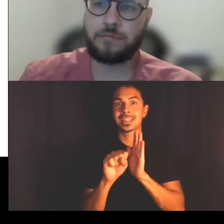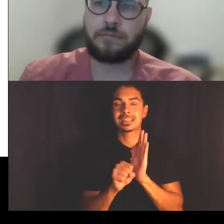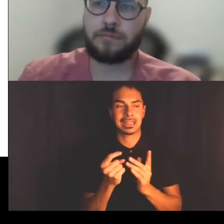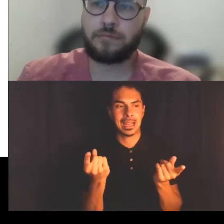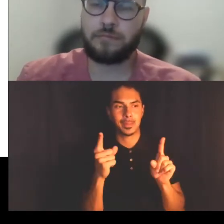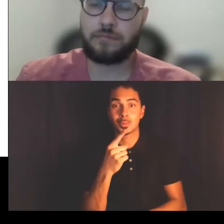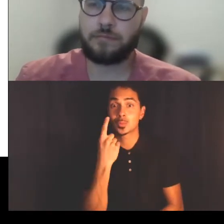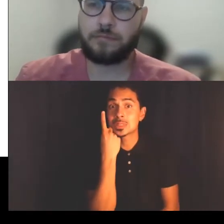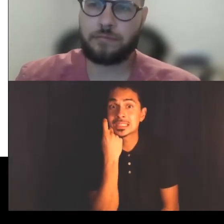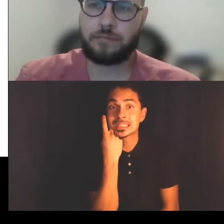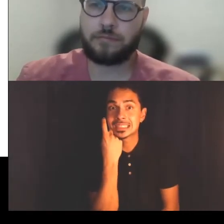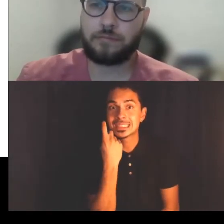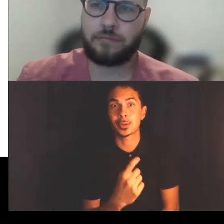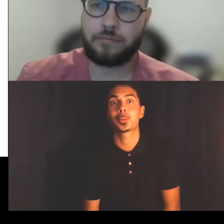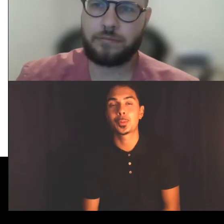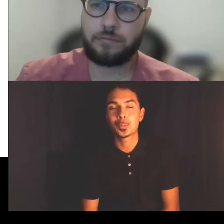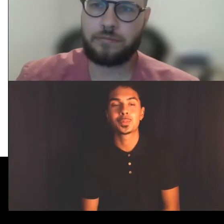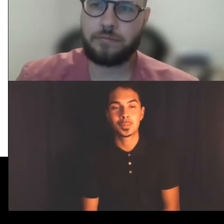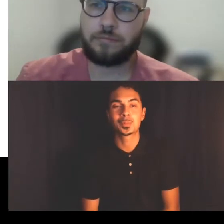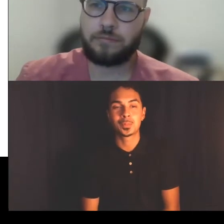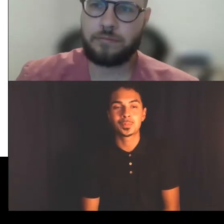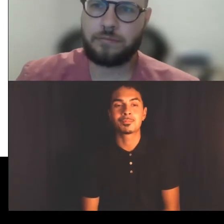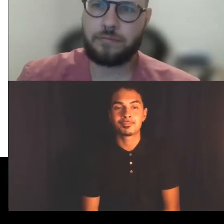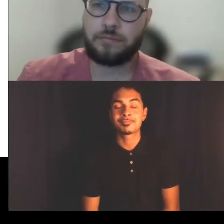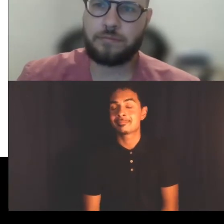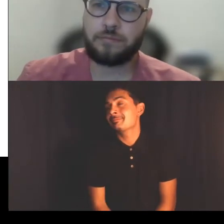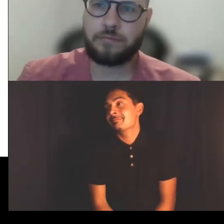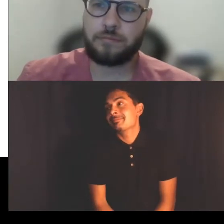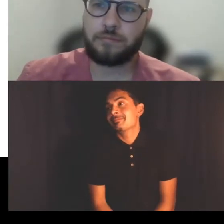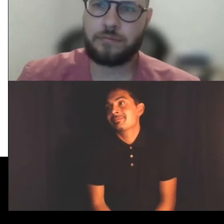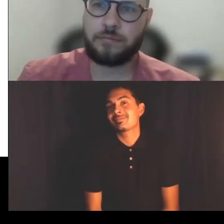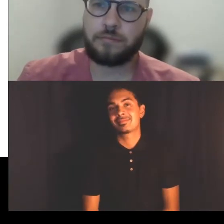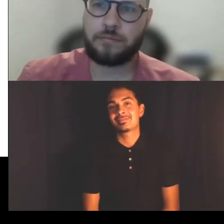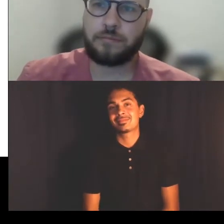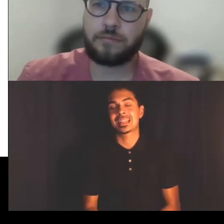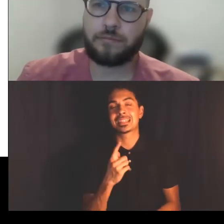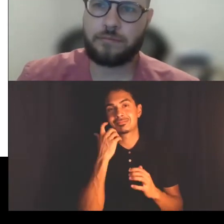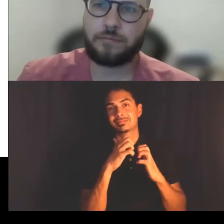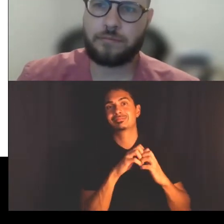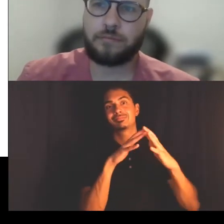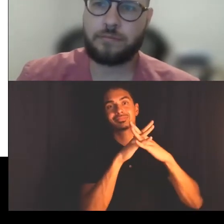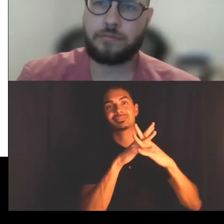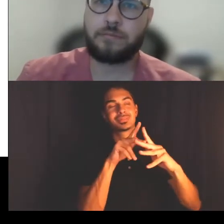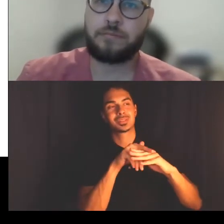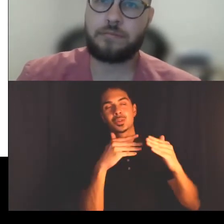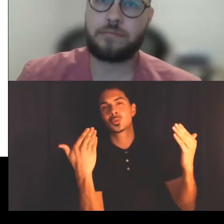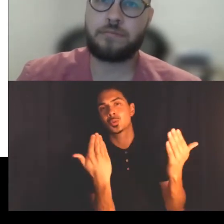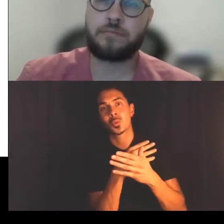and they are just doing really incredible things for being a new organization